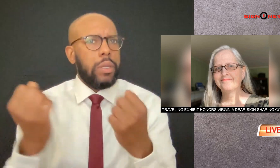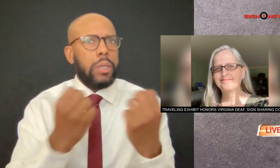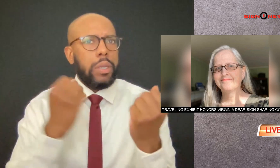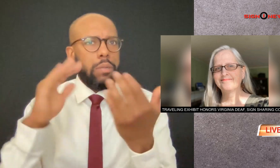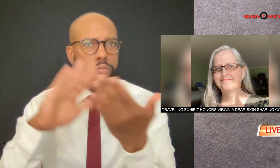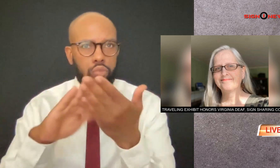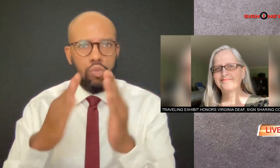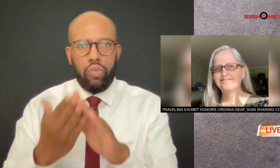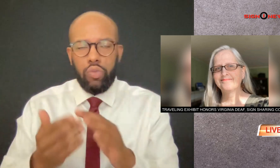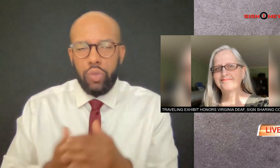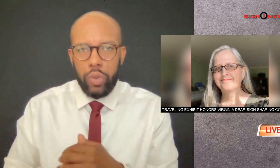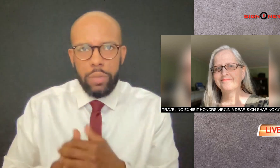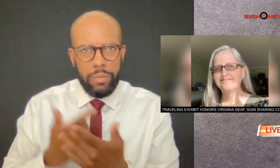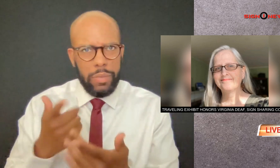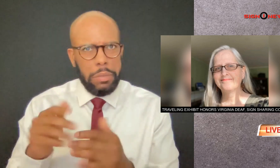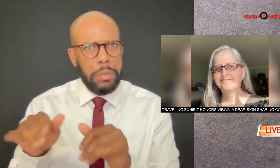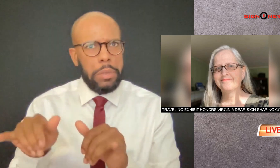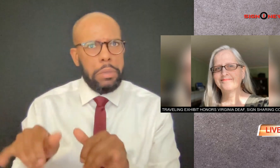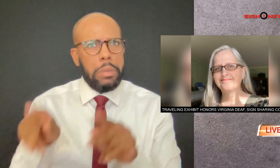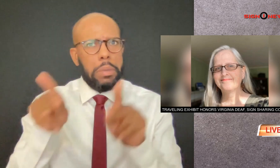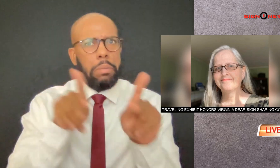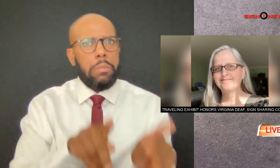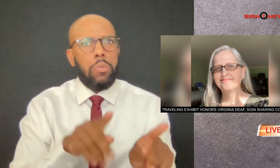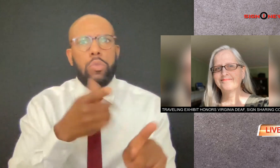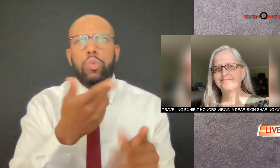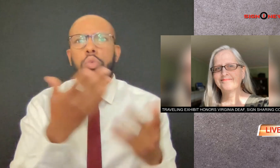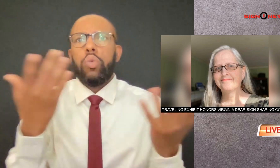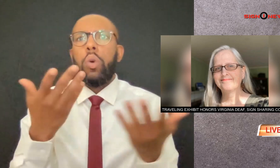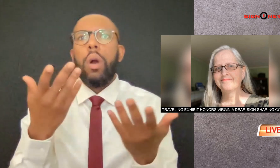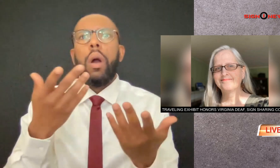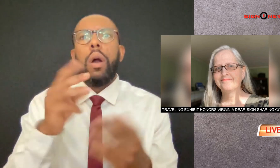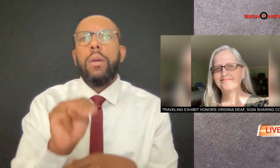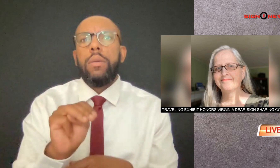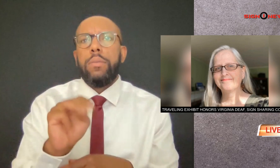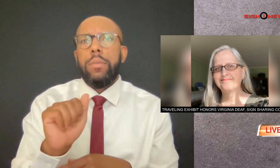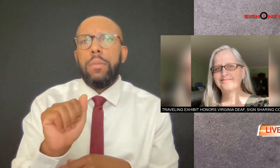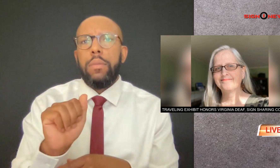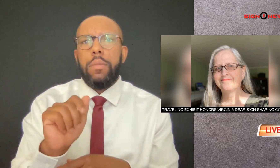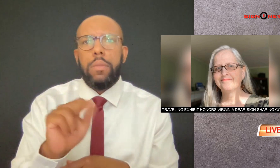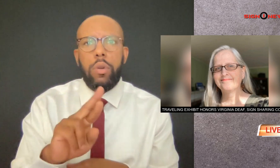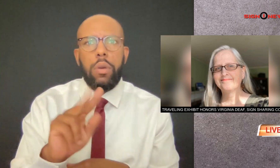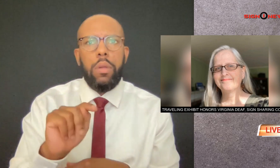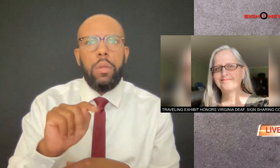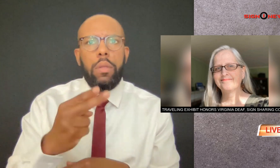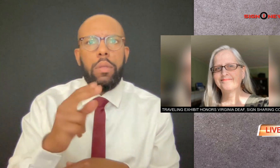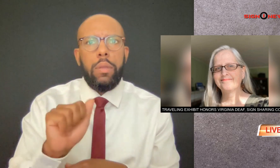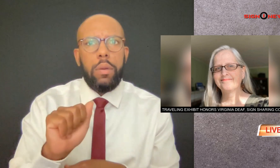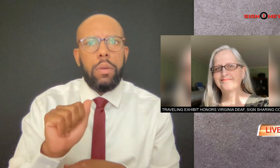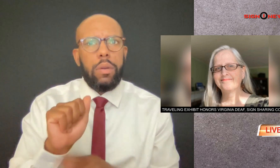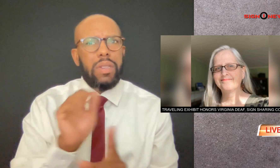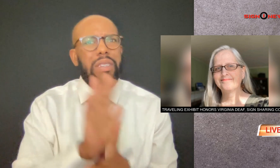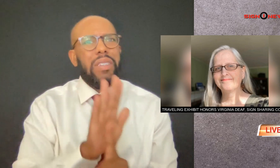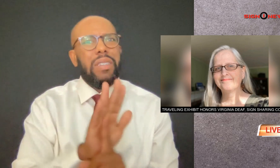called a shared signing community it was similar to the share signing of the historic Martha's